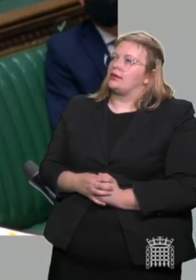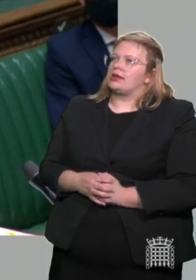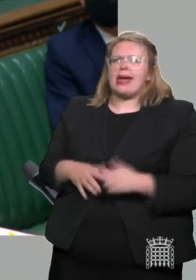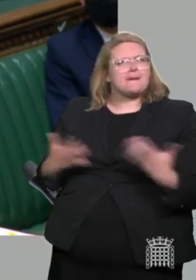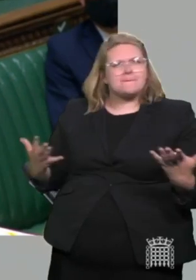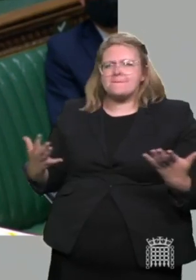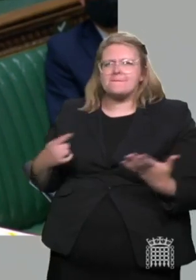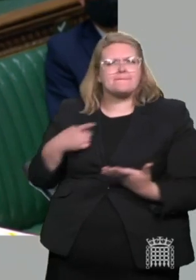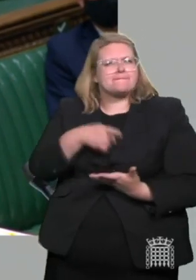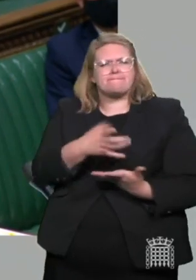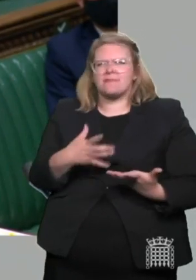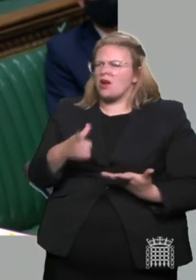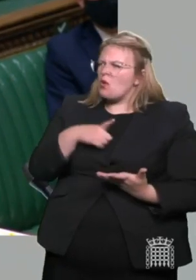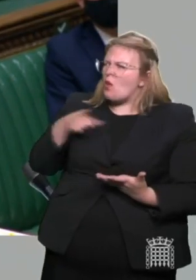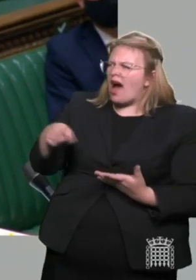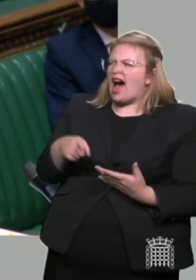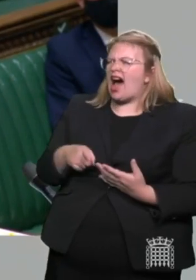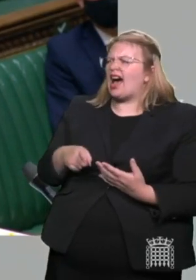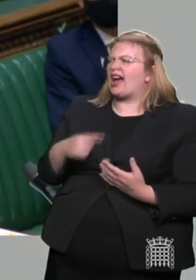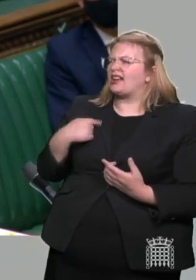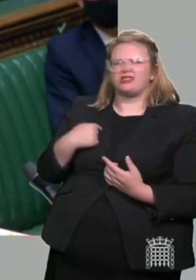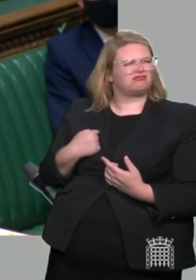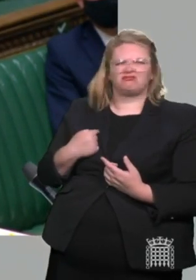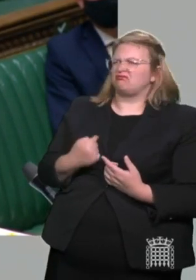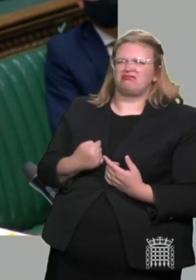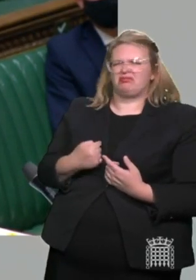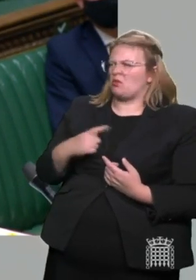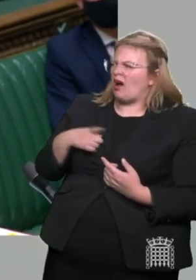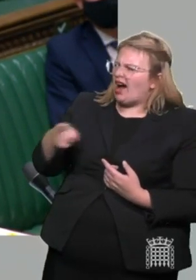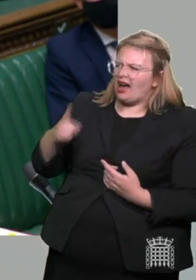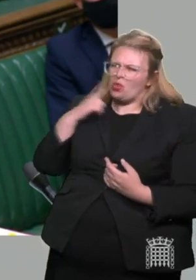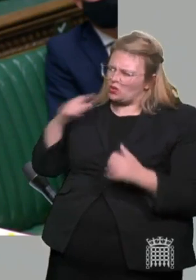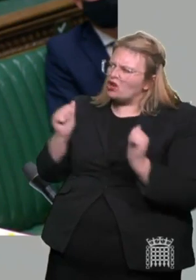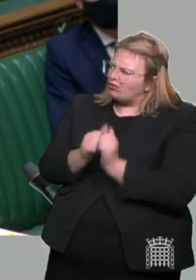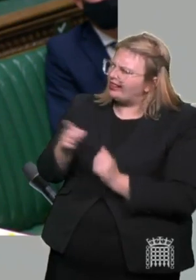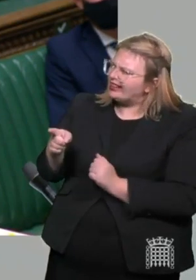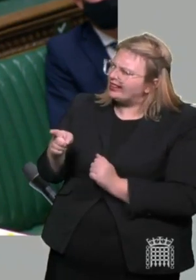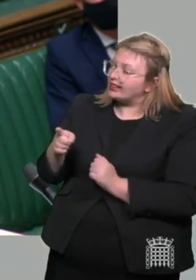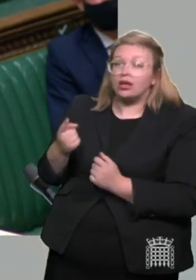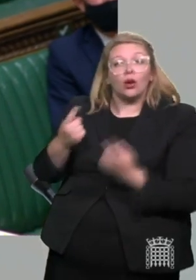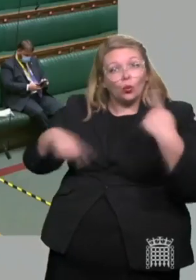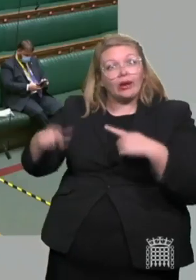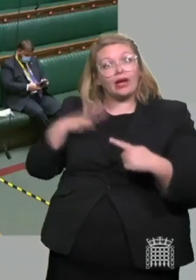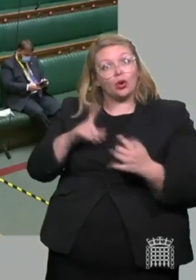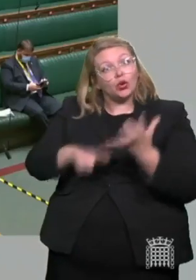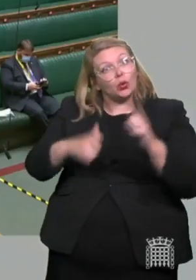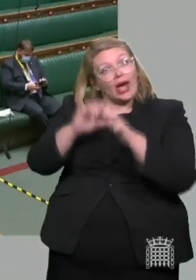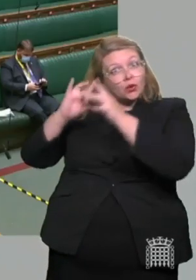PPS, the hon. Member for Swansea East (Carolyn Harris), is shaking her head, because surely she would agree with that. We want to work together across the whole of the UK, and I pay tribute,